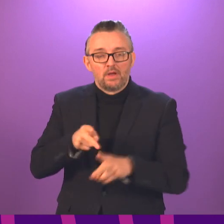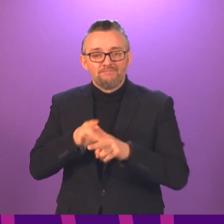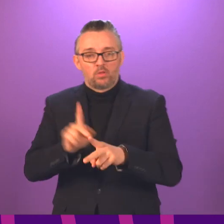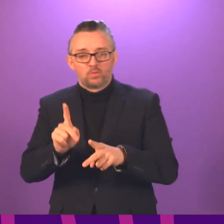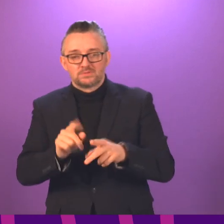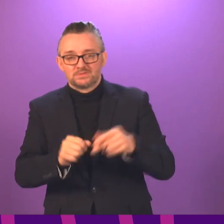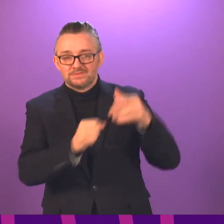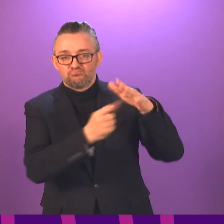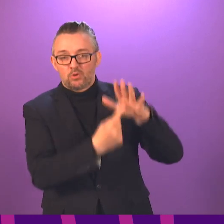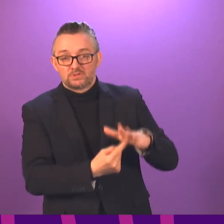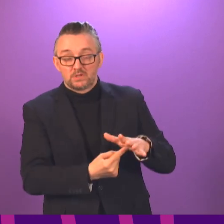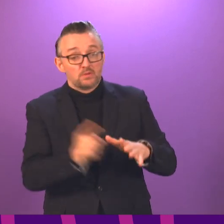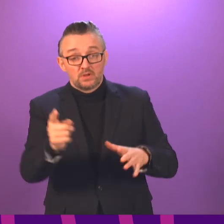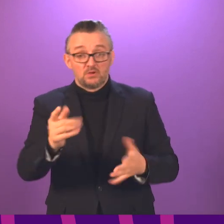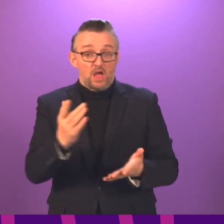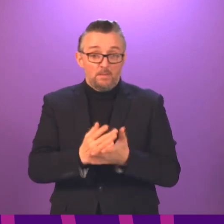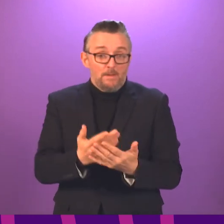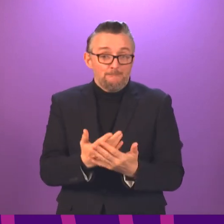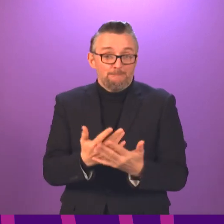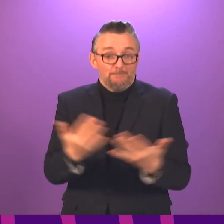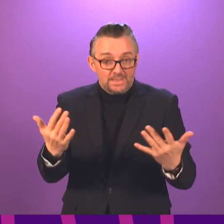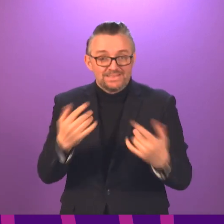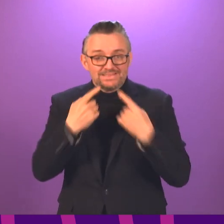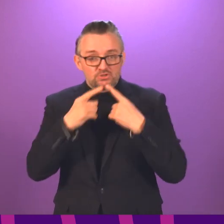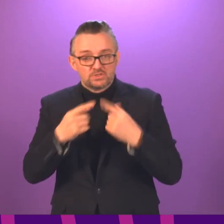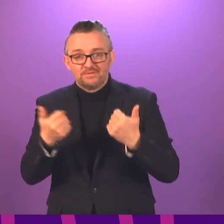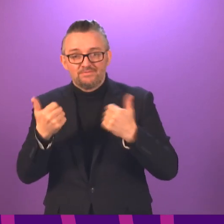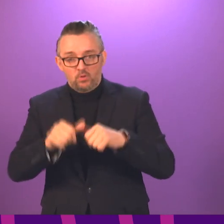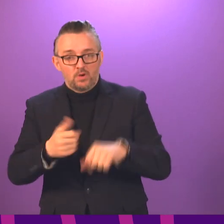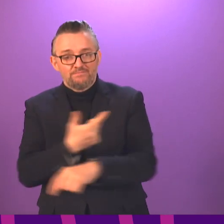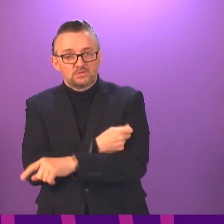Many teachers will already have been vaccinated if they fall into one of the categories that